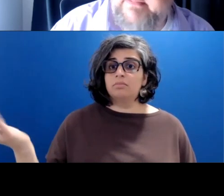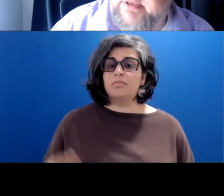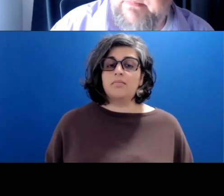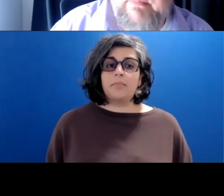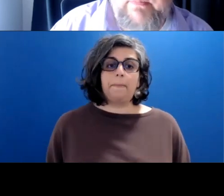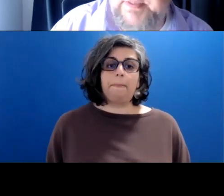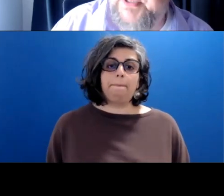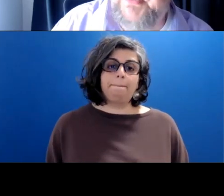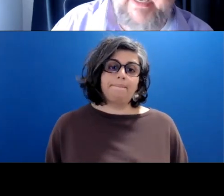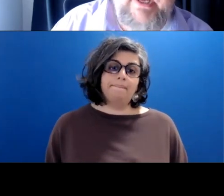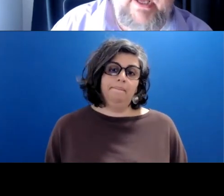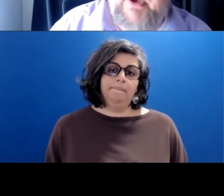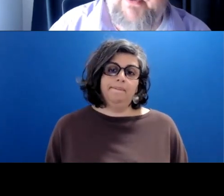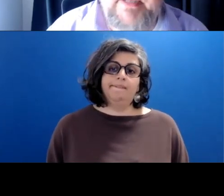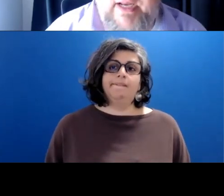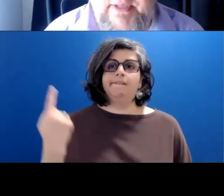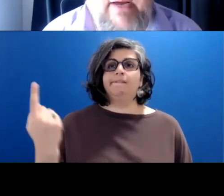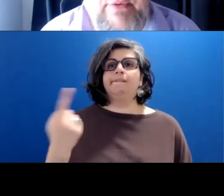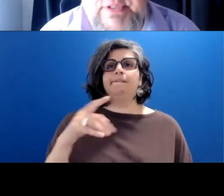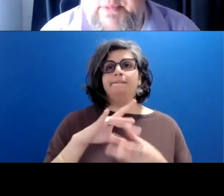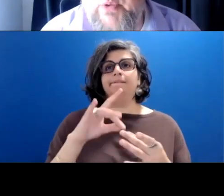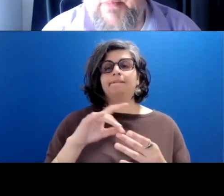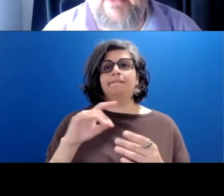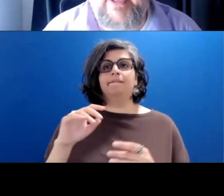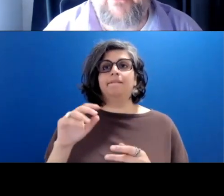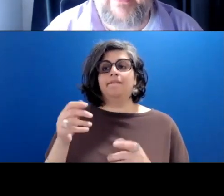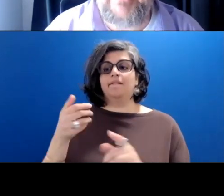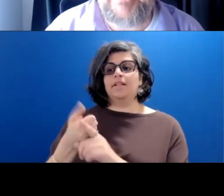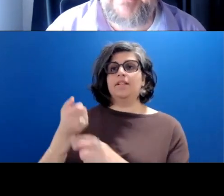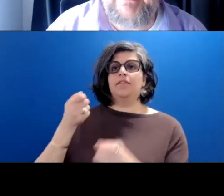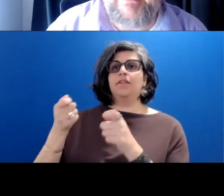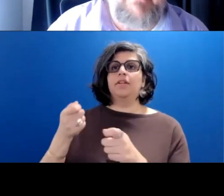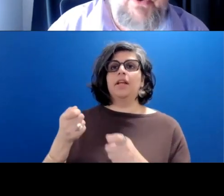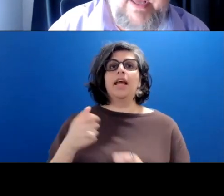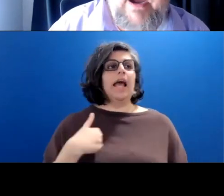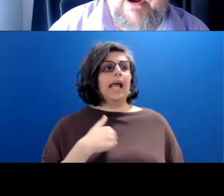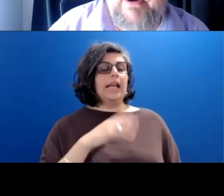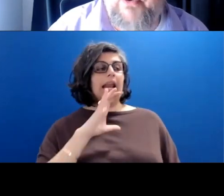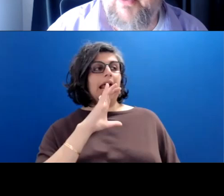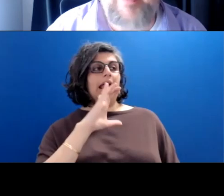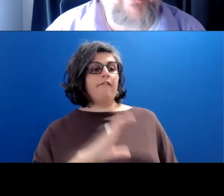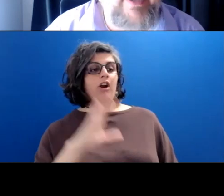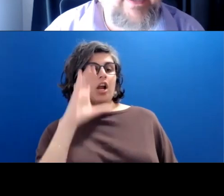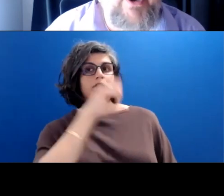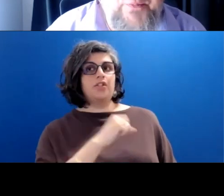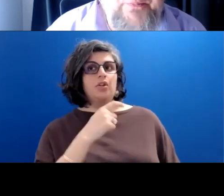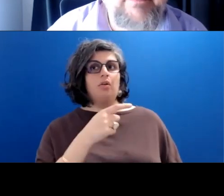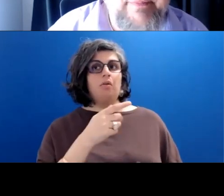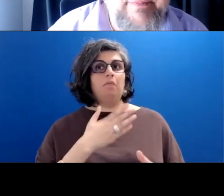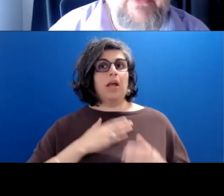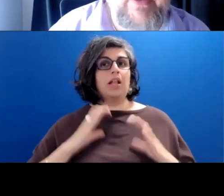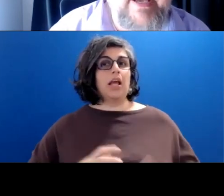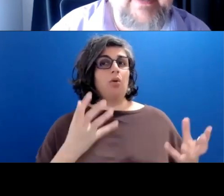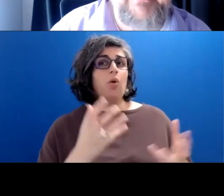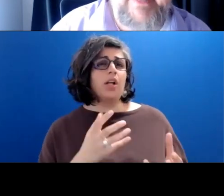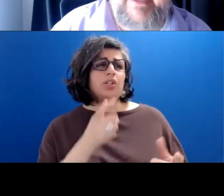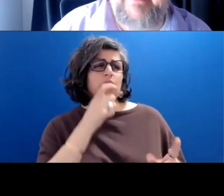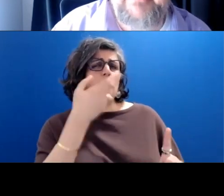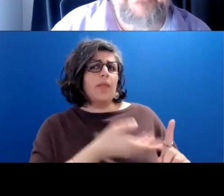and you know, someone is writing about autonomy, never assuming what my client wants, who they are or where they wanna go. Exactly, yeah.